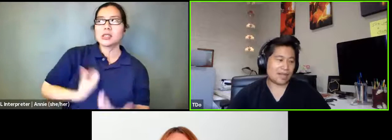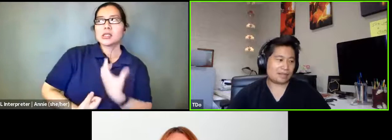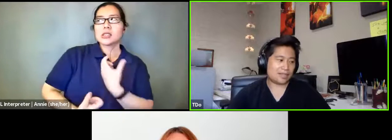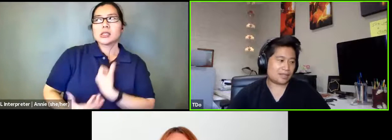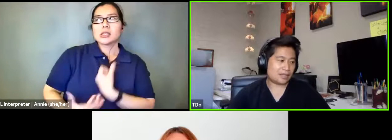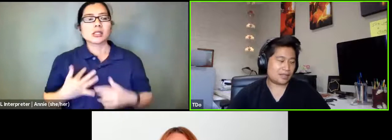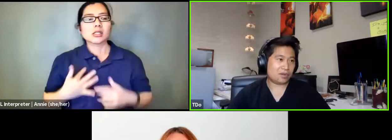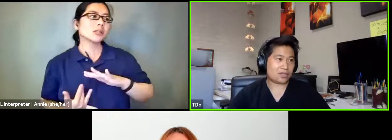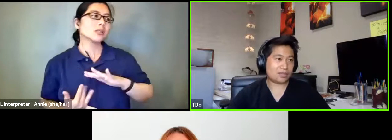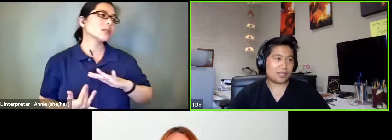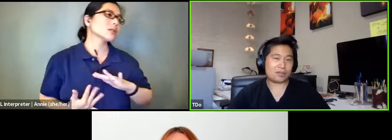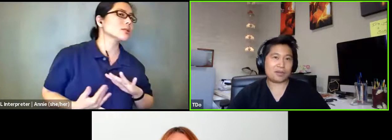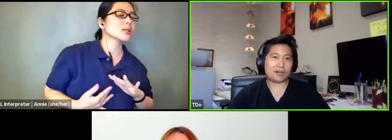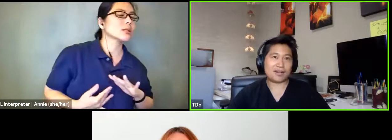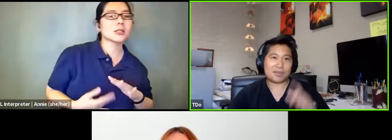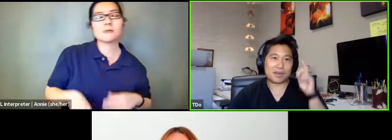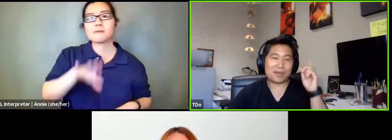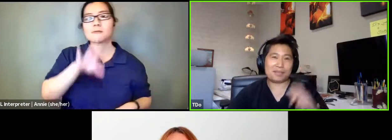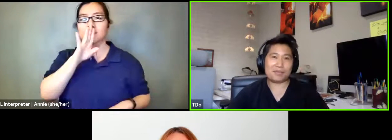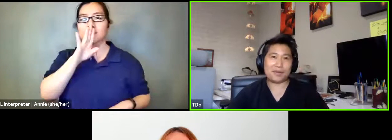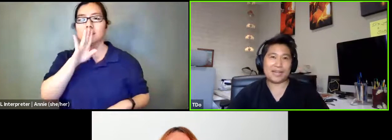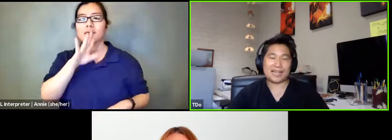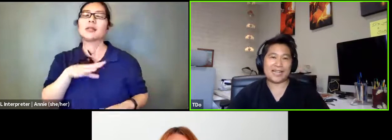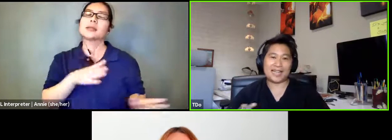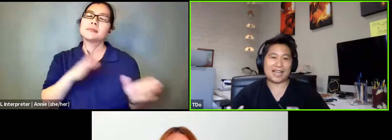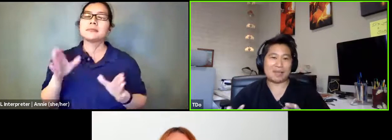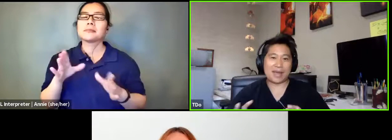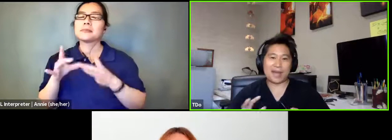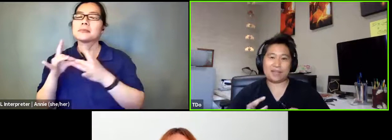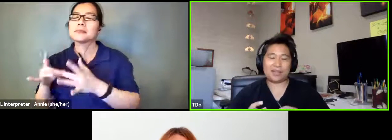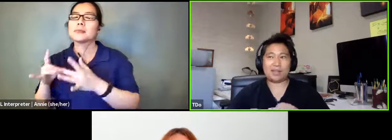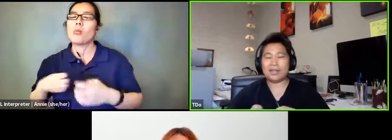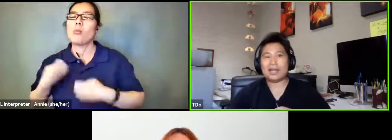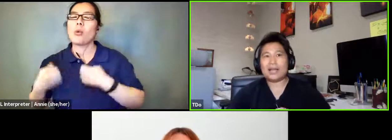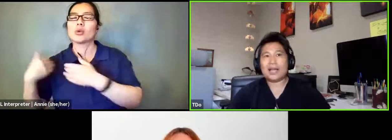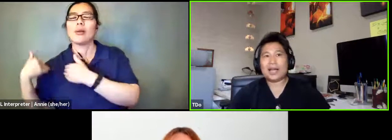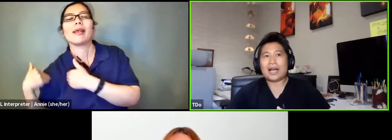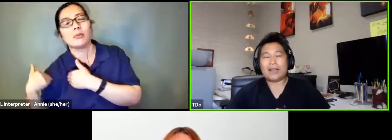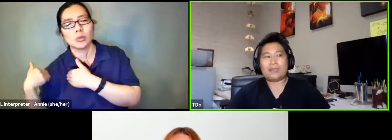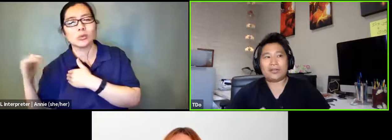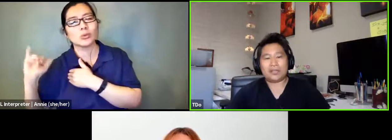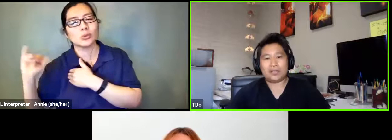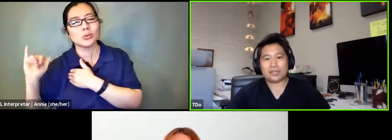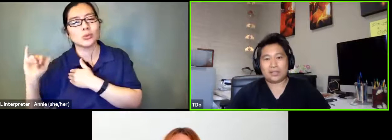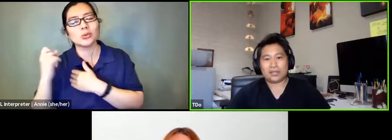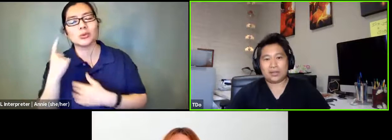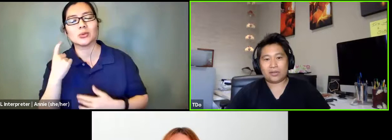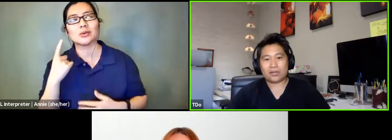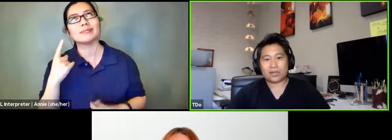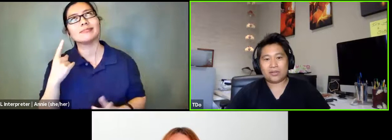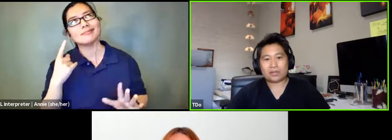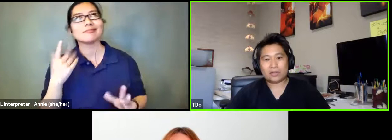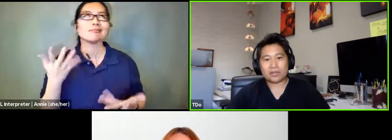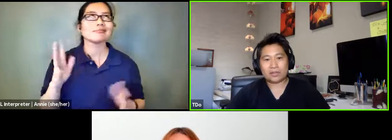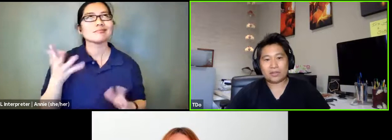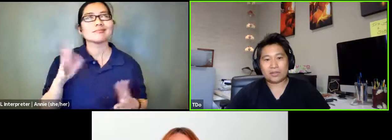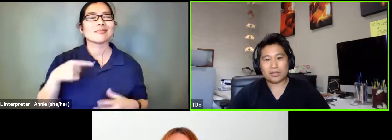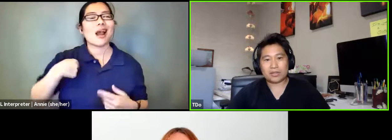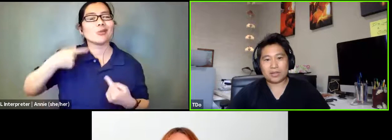That leads to the emotional labor part in my mind. I have personal internal struggles with emotional